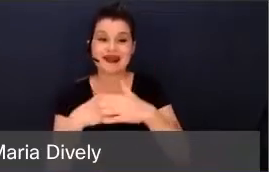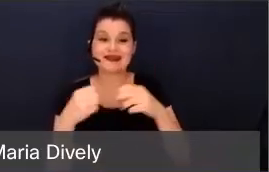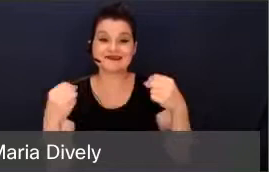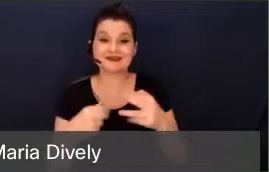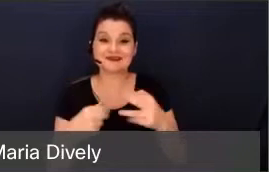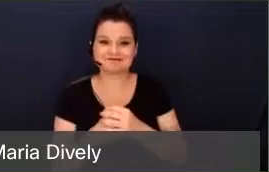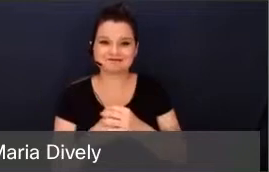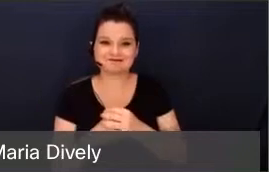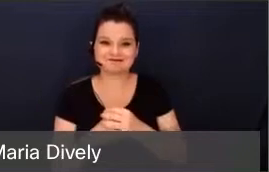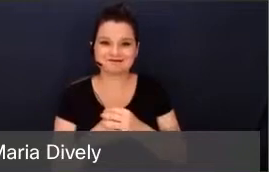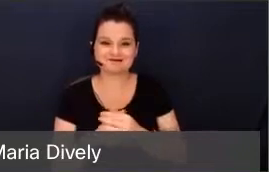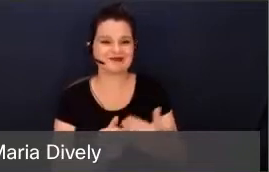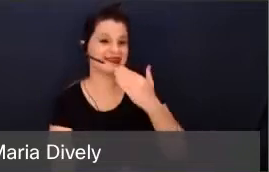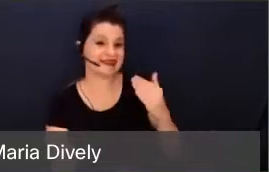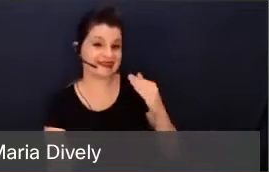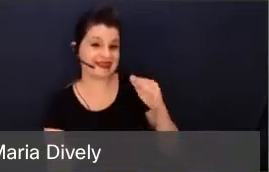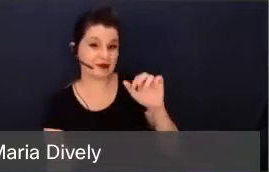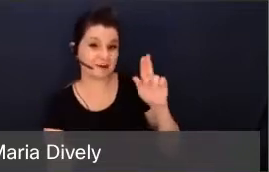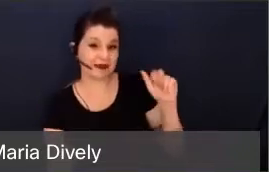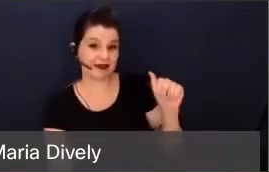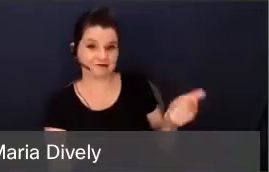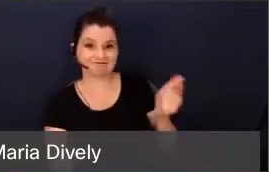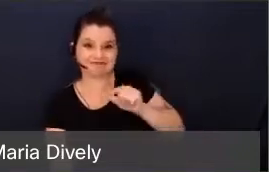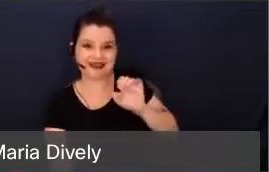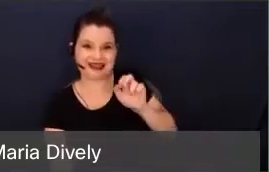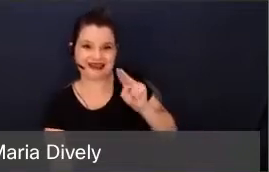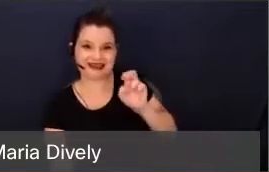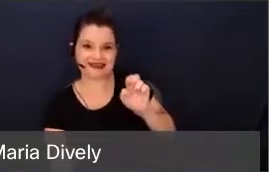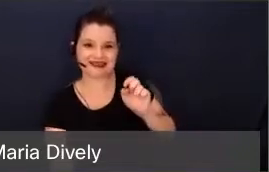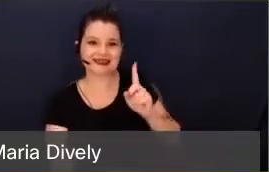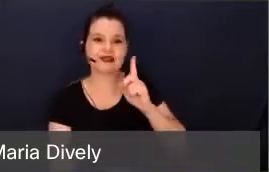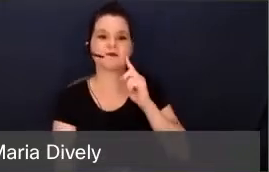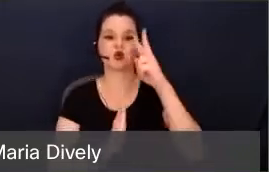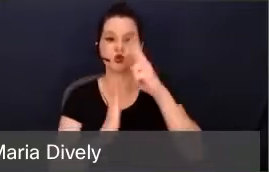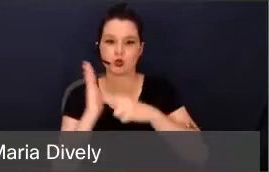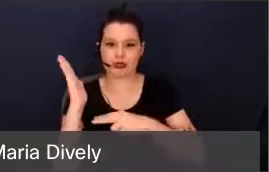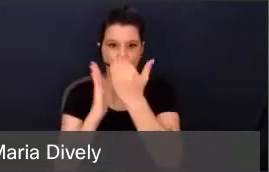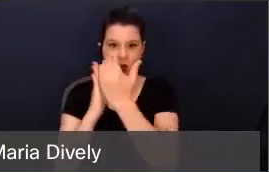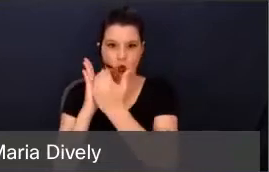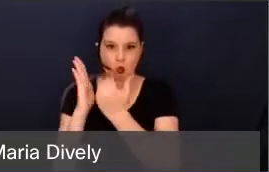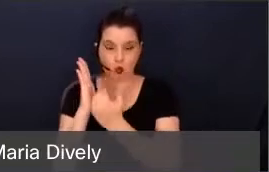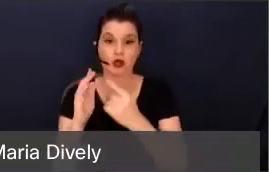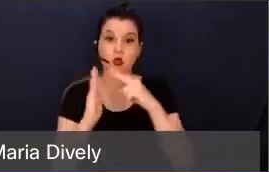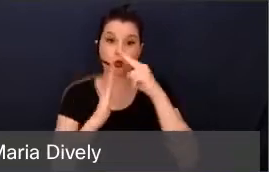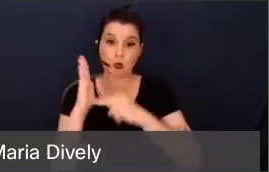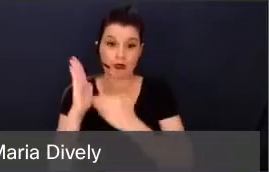Thanks. The next, um, tip we have for you is about reading order. And reading order is extremely